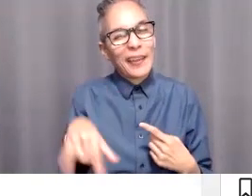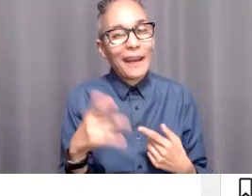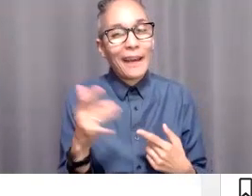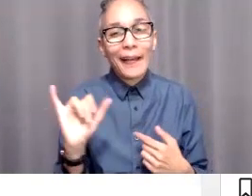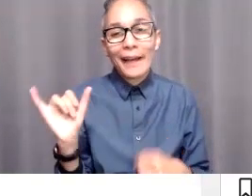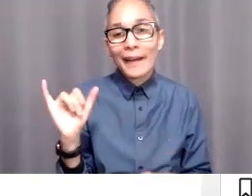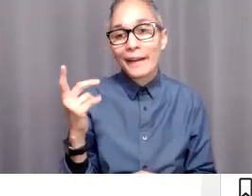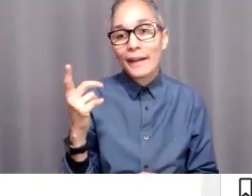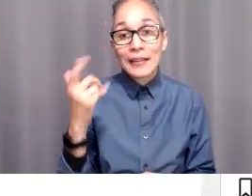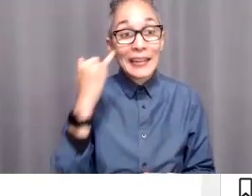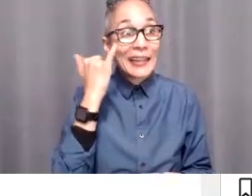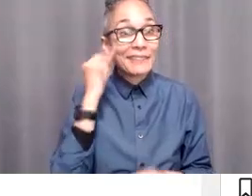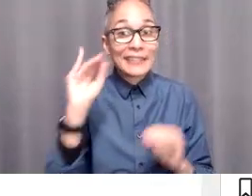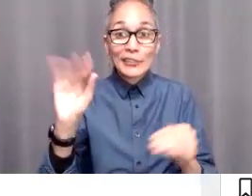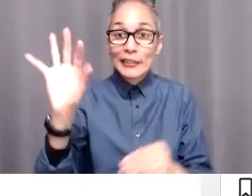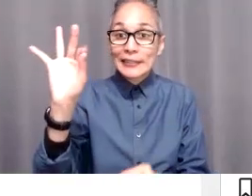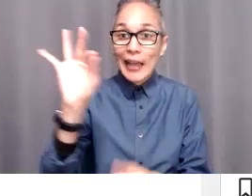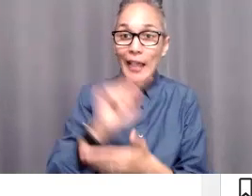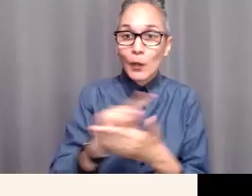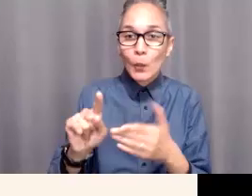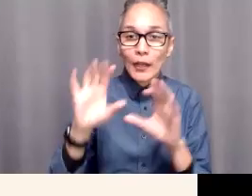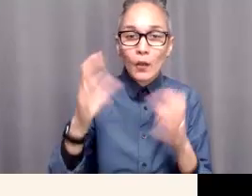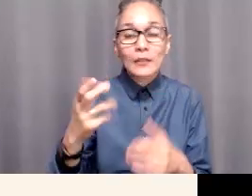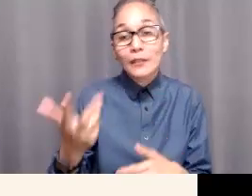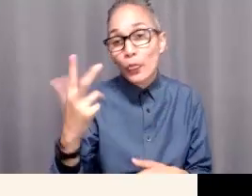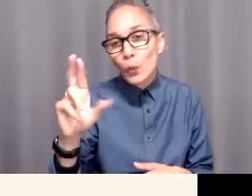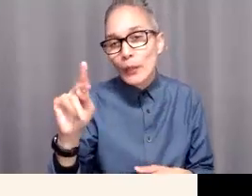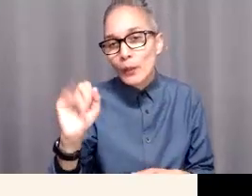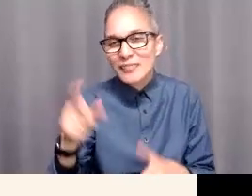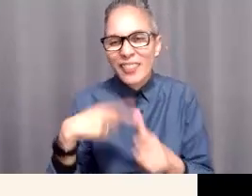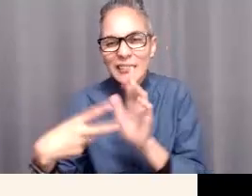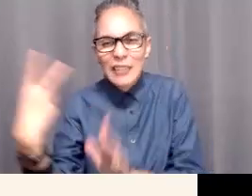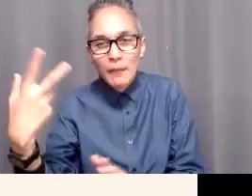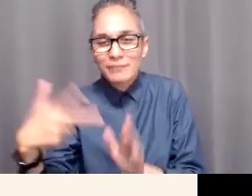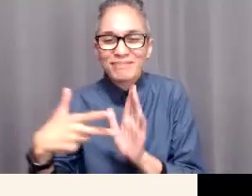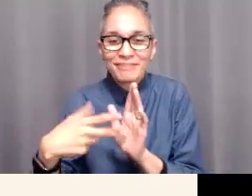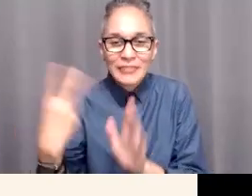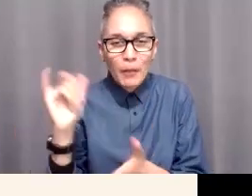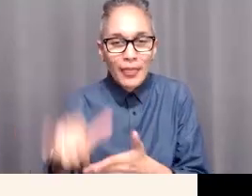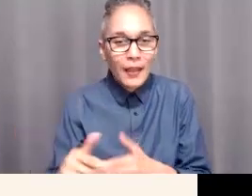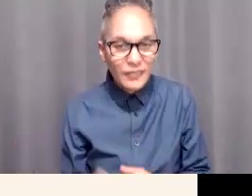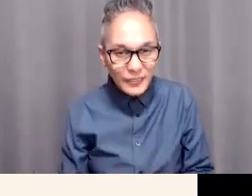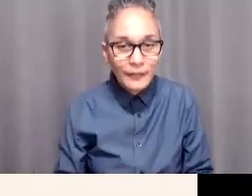of, you know, if you got a nine week course, it's a three unit, just double it. You know, maybe for most